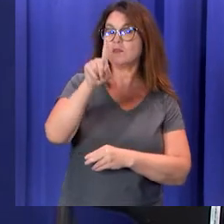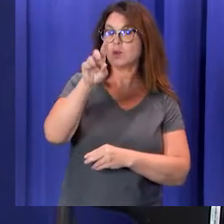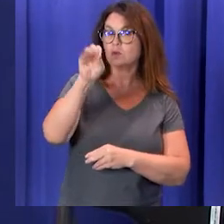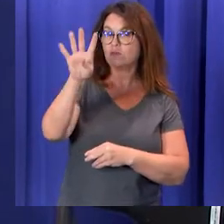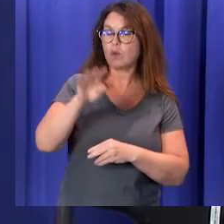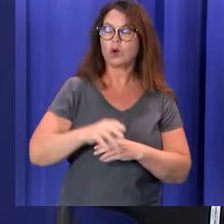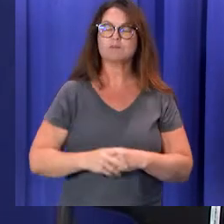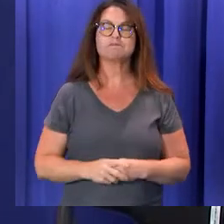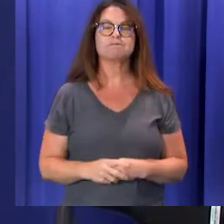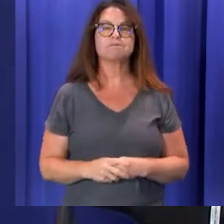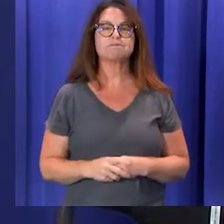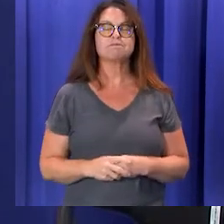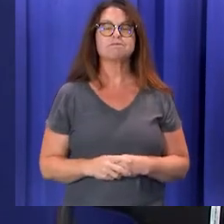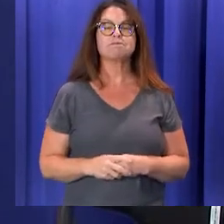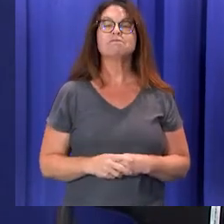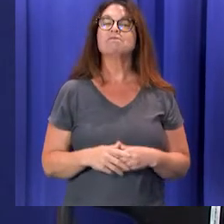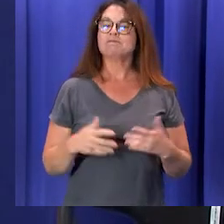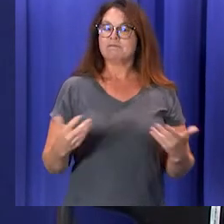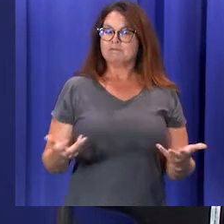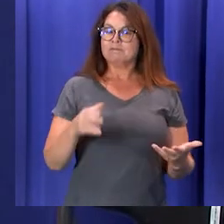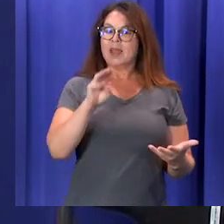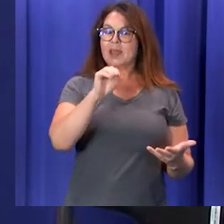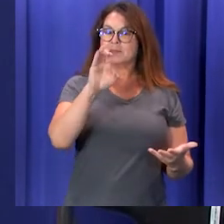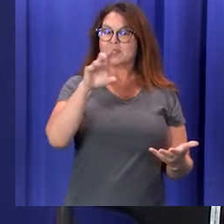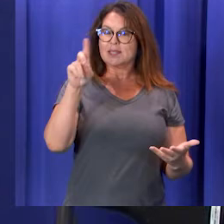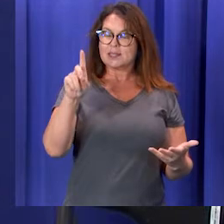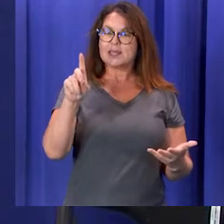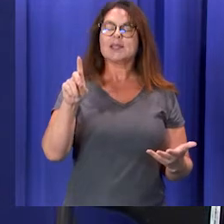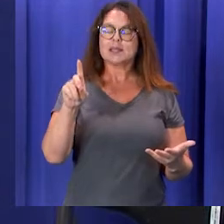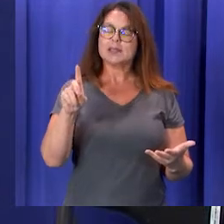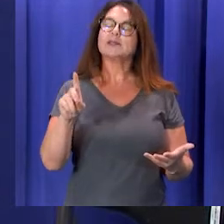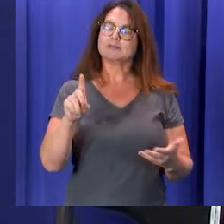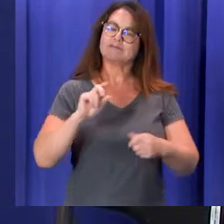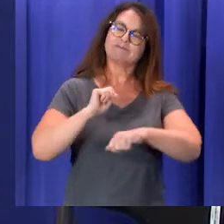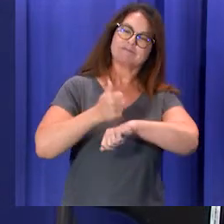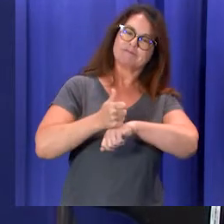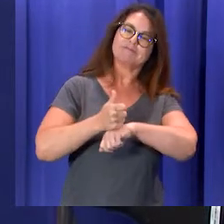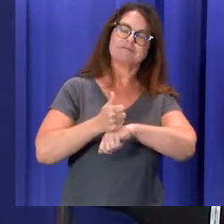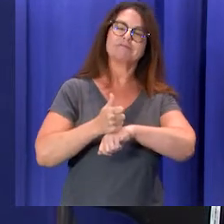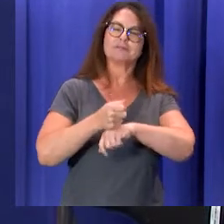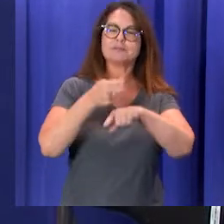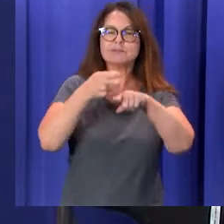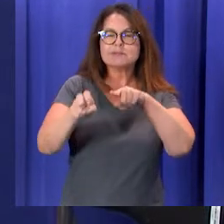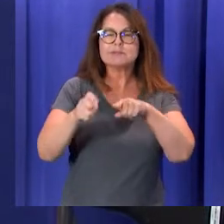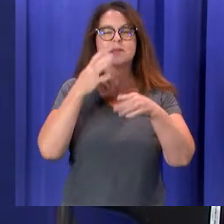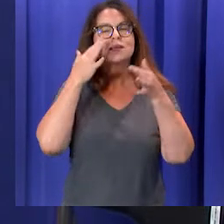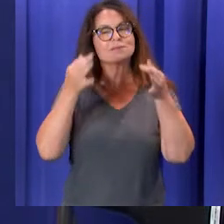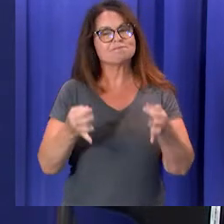The Minnesota Council on Disability, MCD, has made the difficult decision not to attend